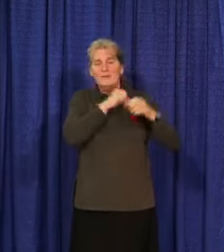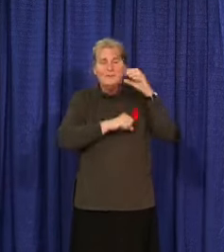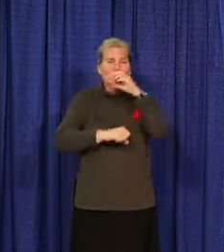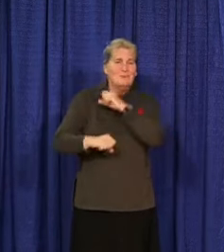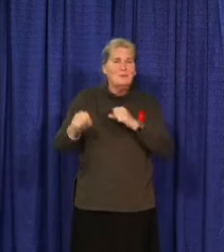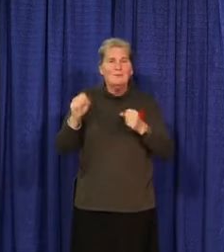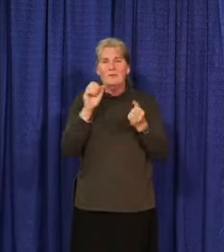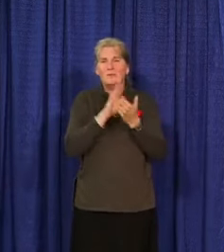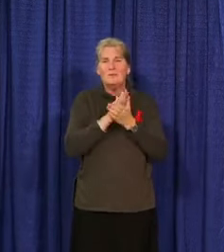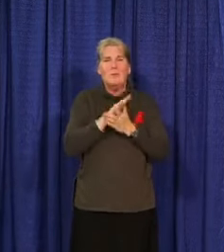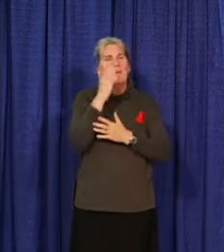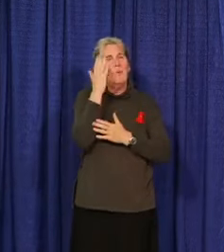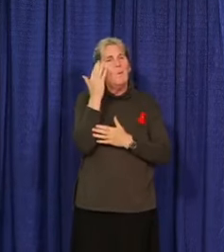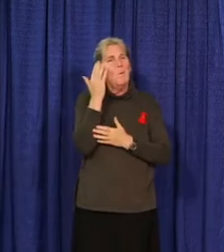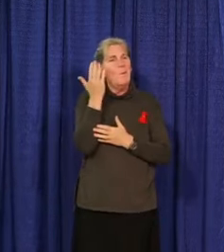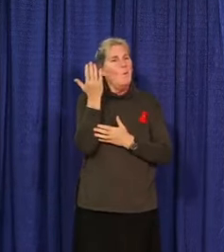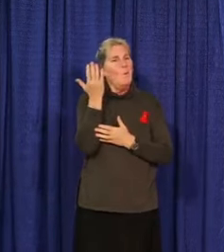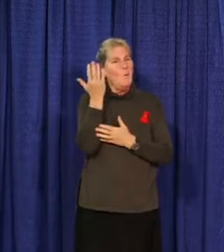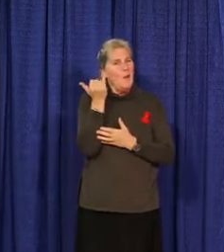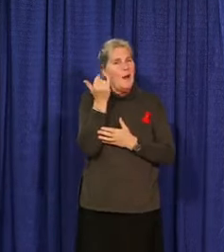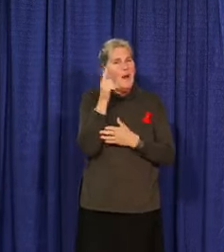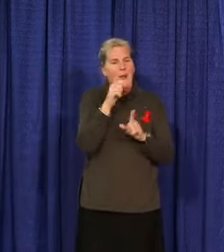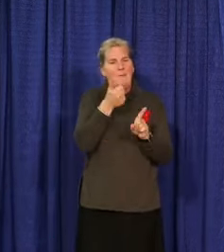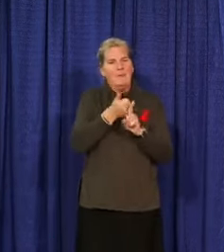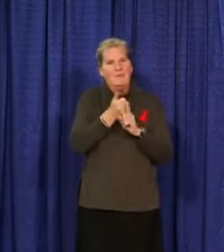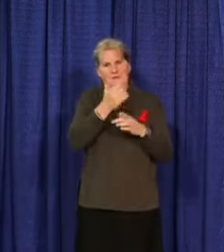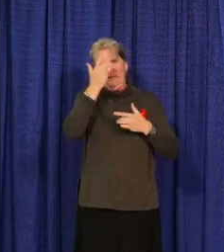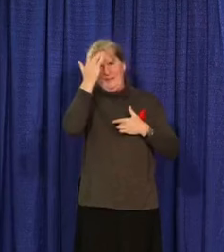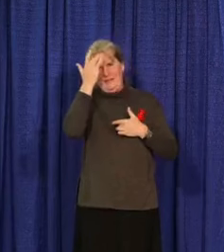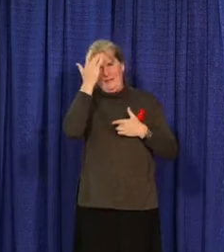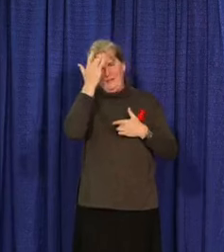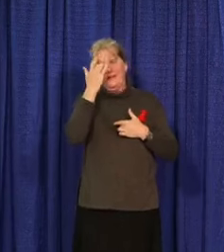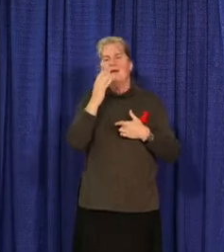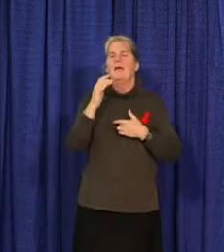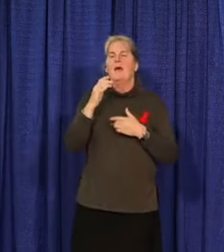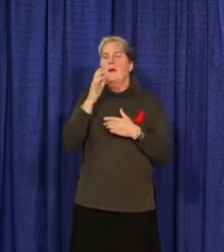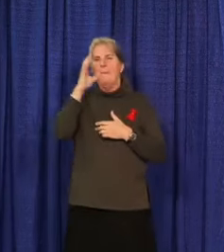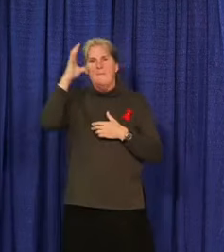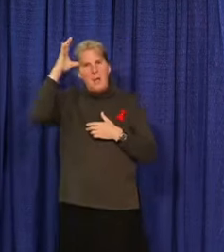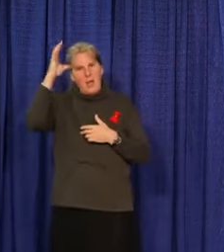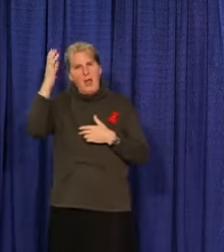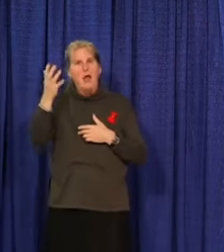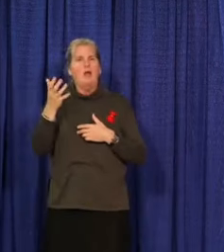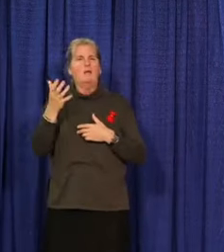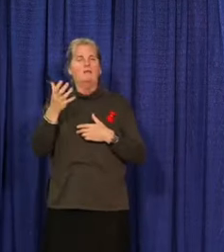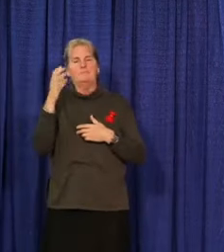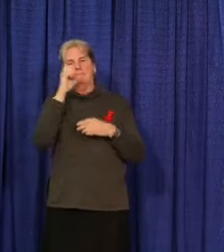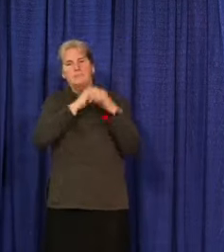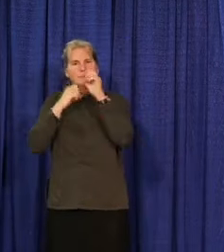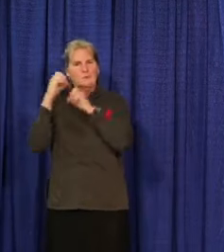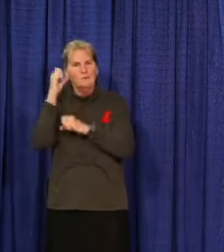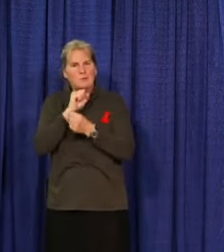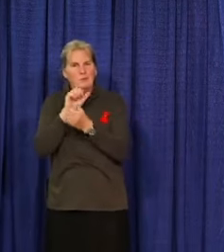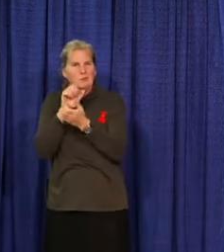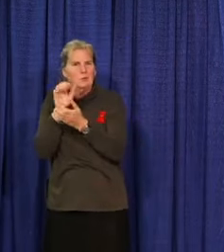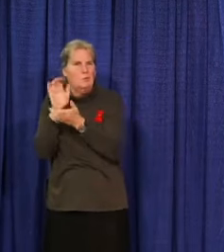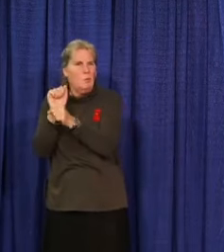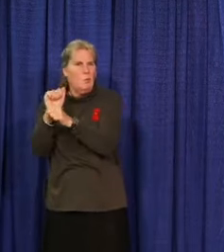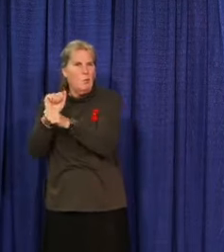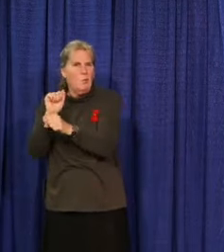parents perhaps missing work. As a result, because of one kid with a sniffle.